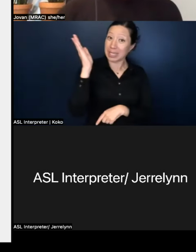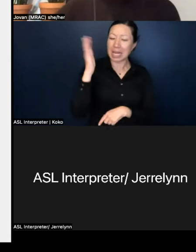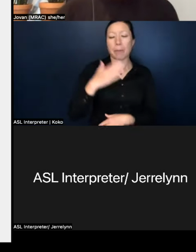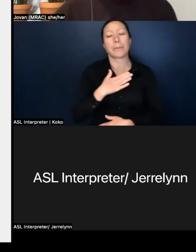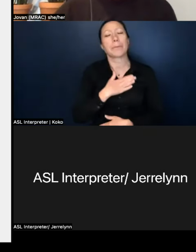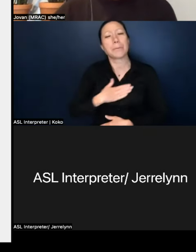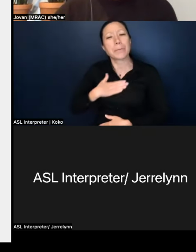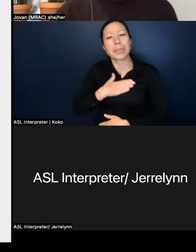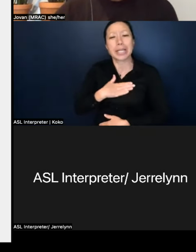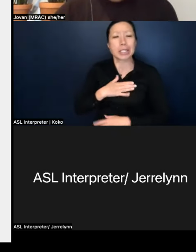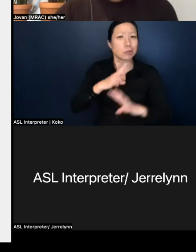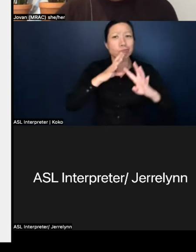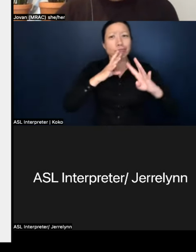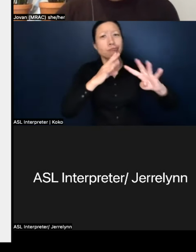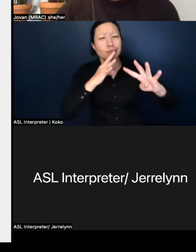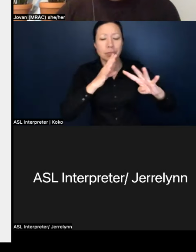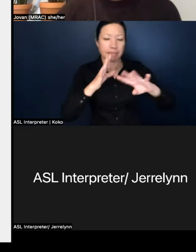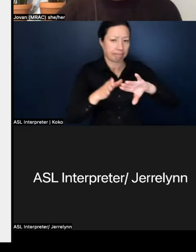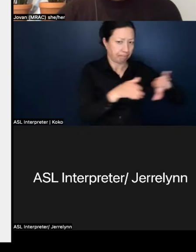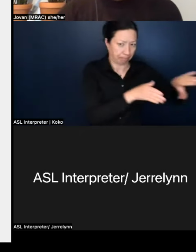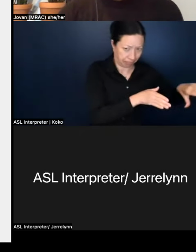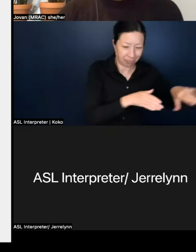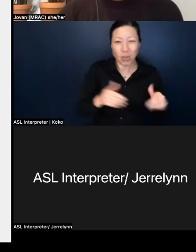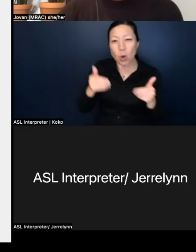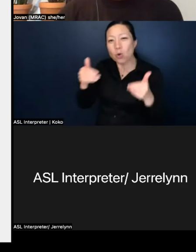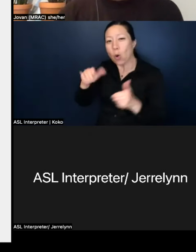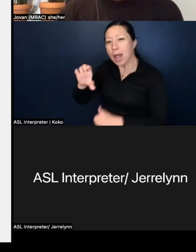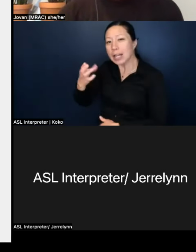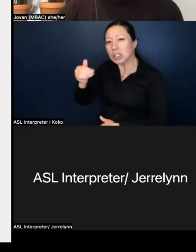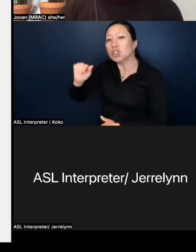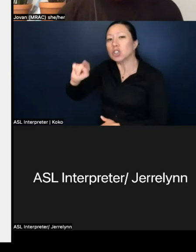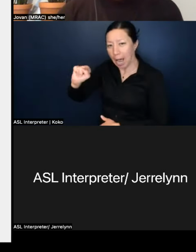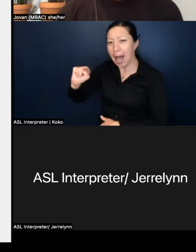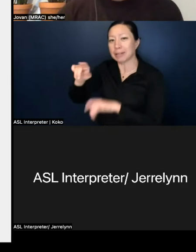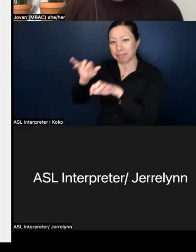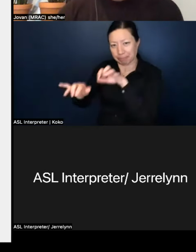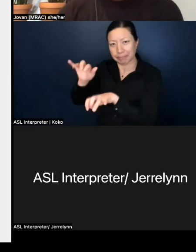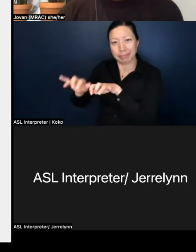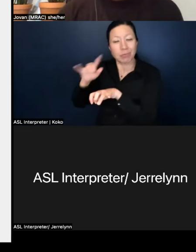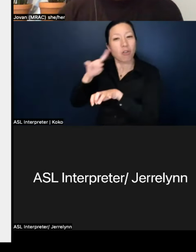any questions that you might have along the presentation. My colleague, Mirella,